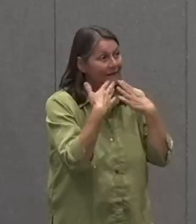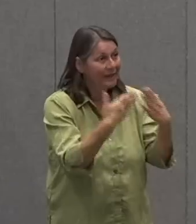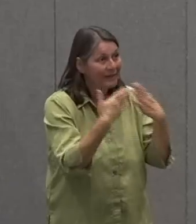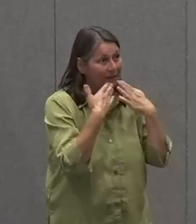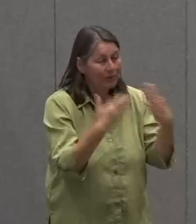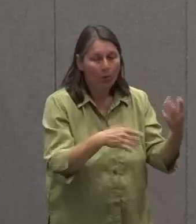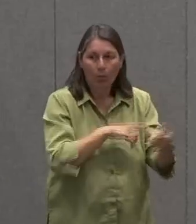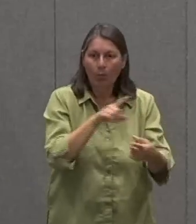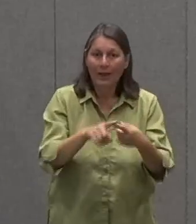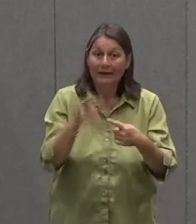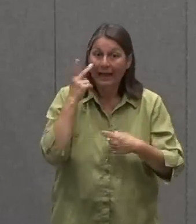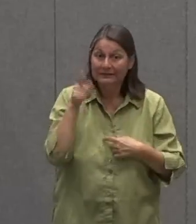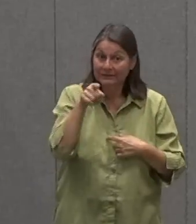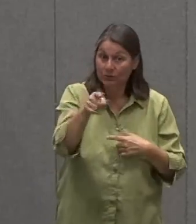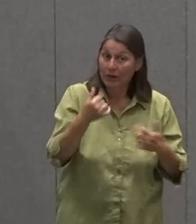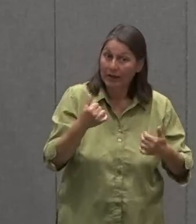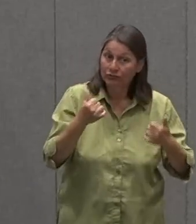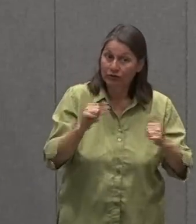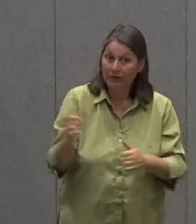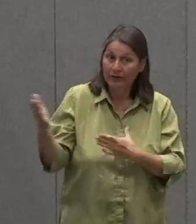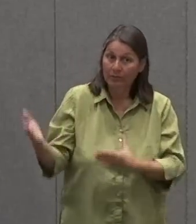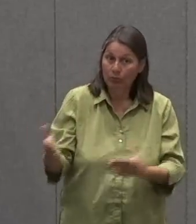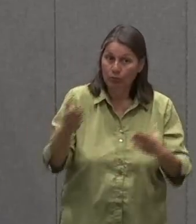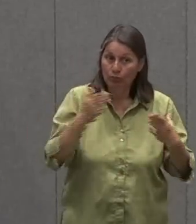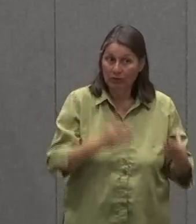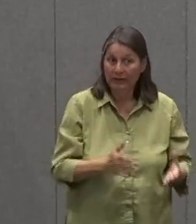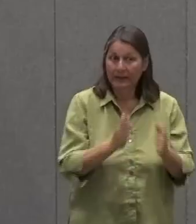I try to bring in a literature book,